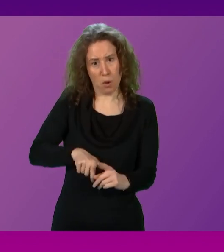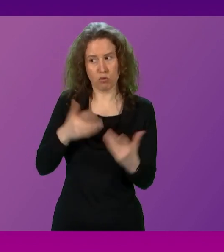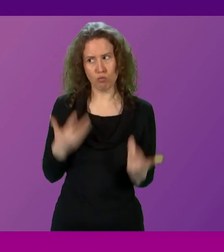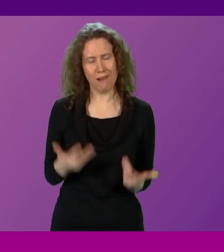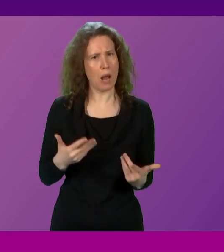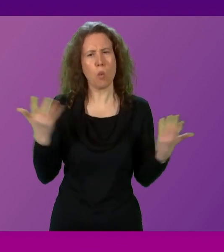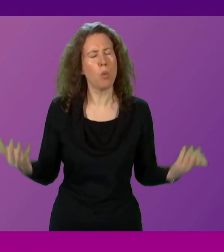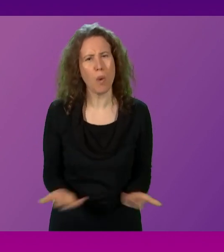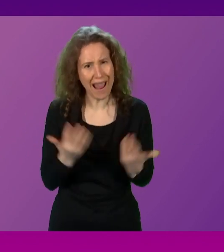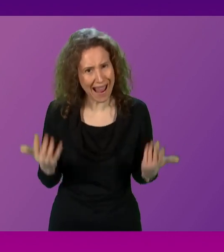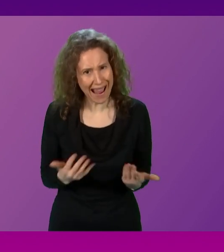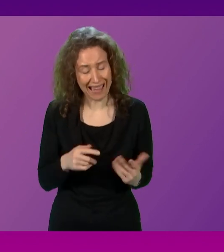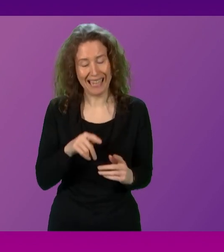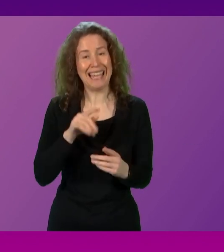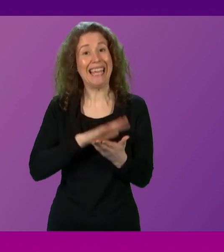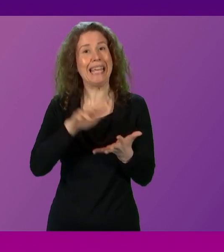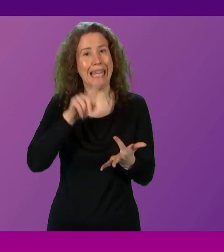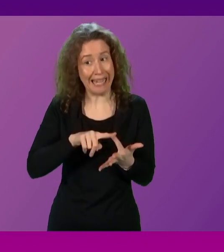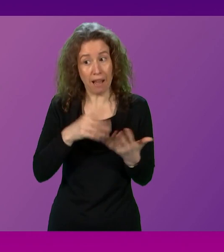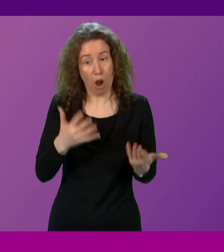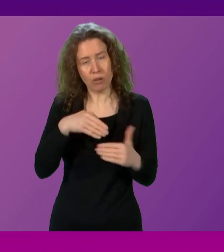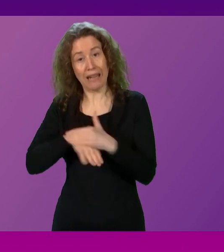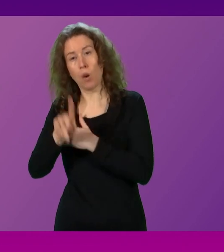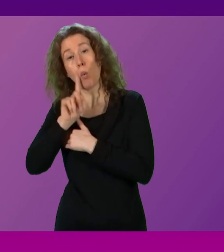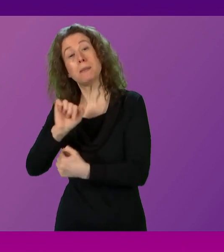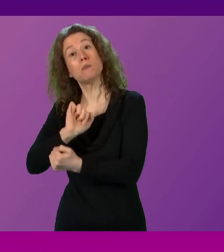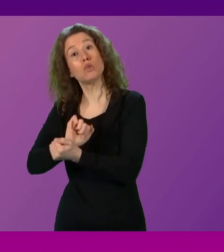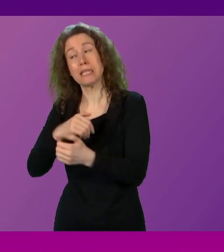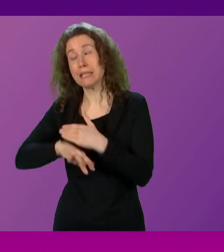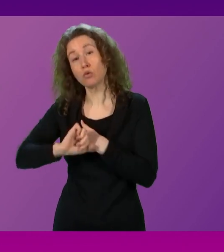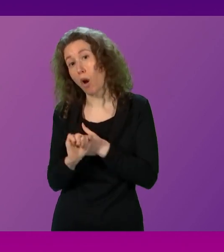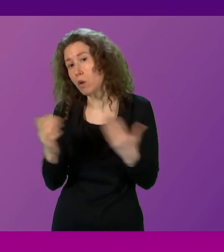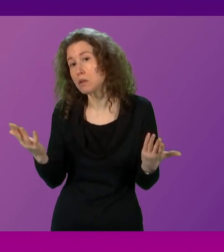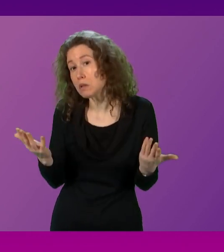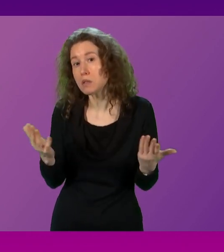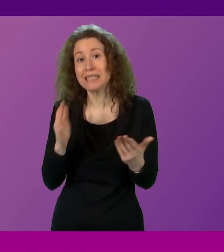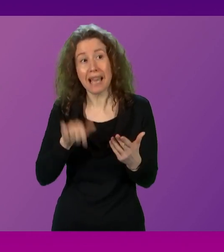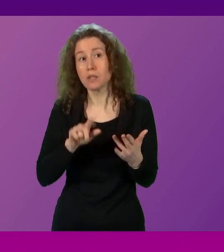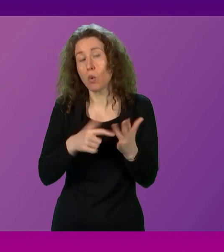moment? Is he currently in a women’s prison here in Scotland—yes or no?